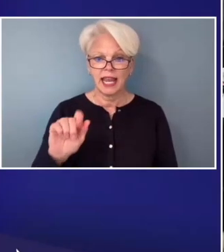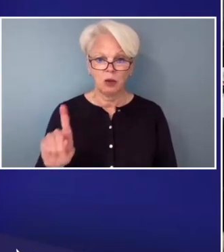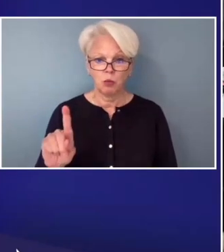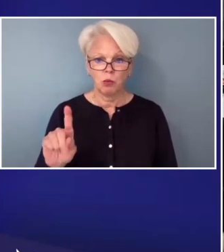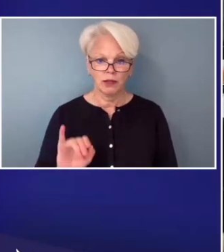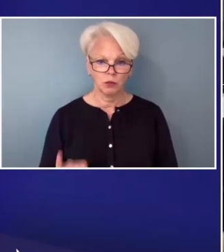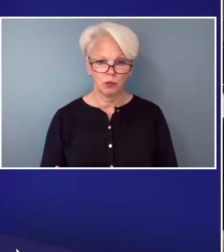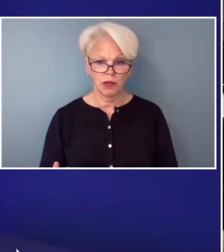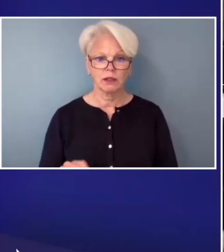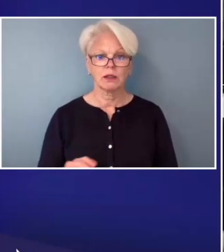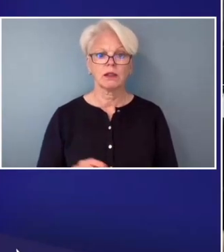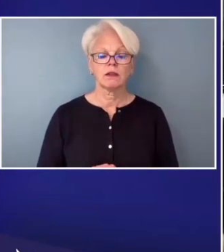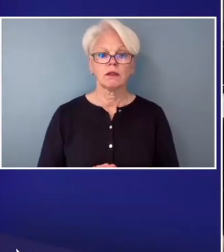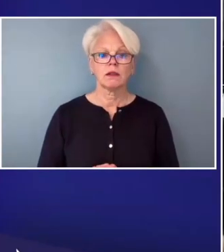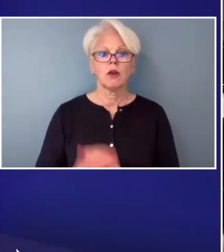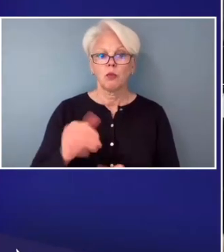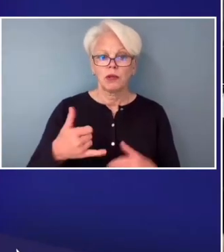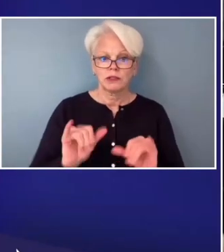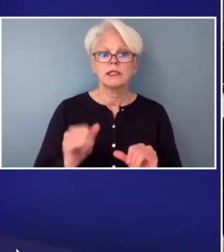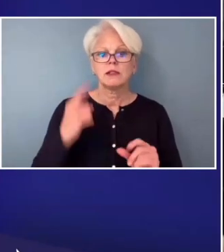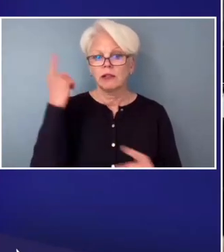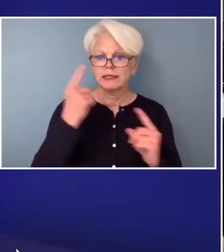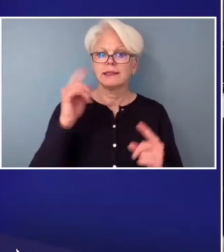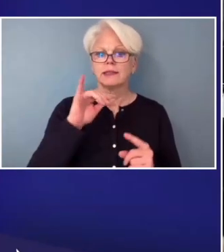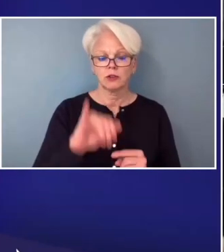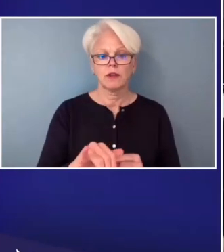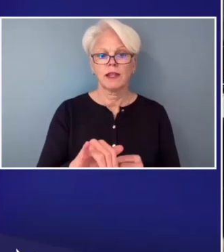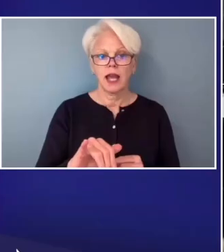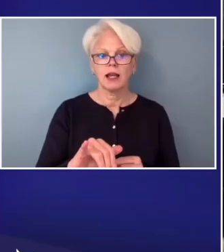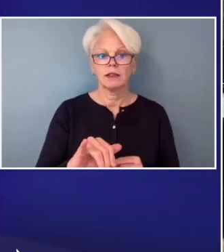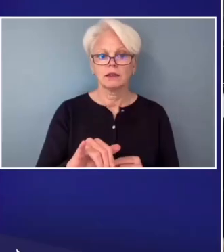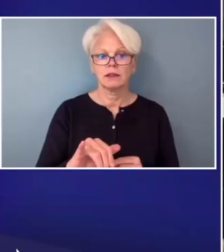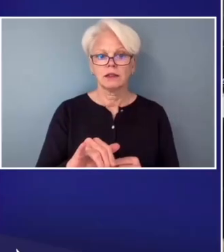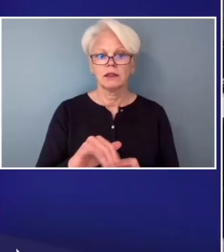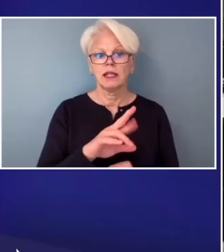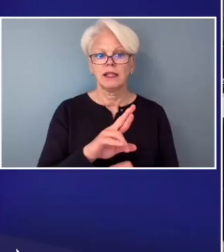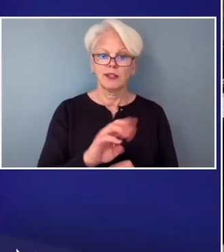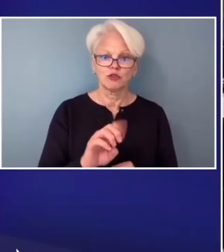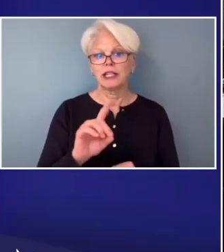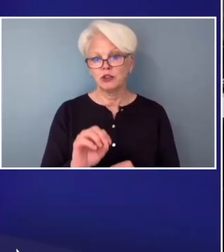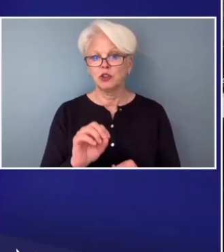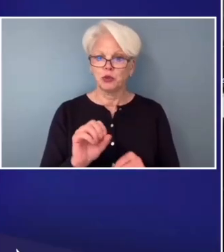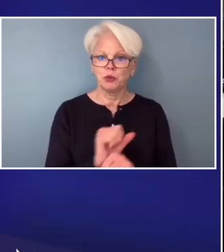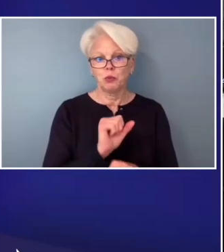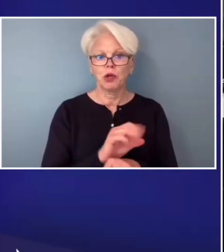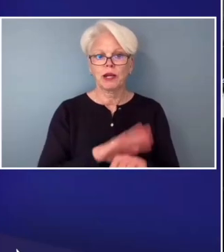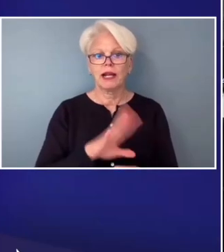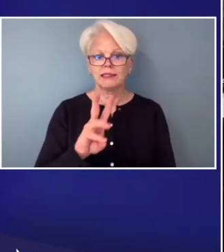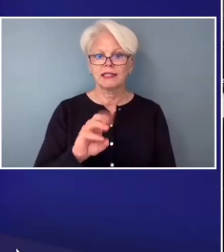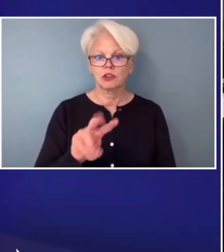Um, we're still considering that in the uh, redo work on 60217, which we weren't able to get to last night.